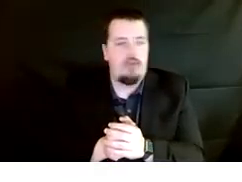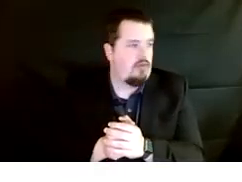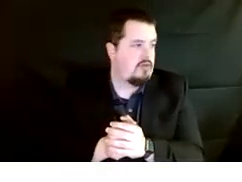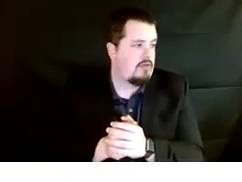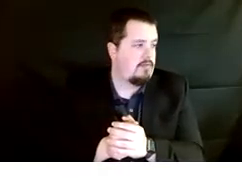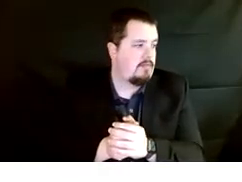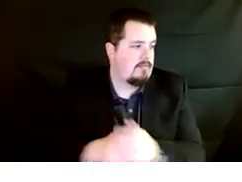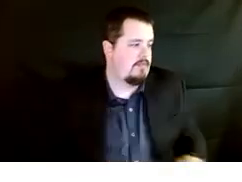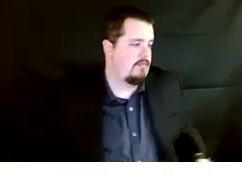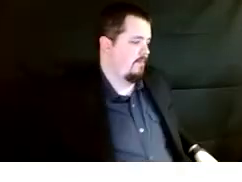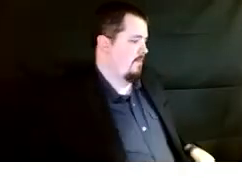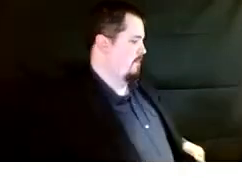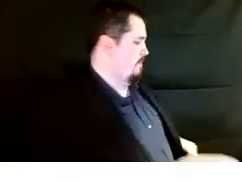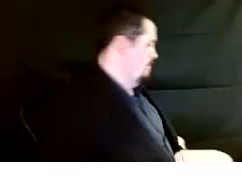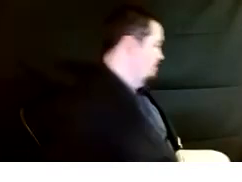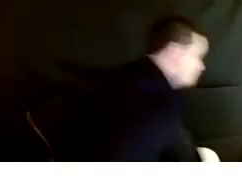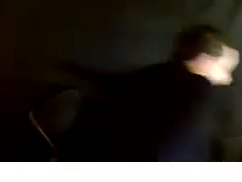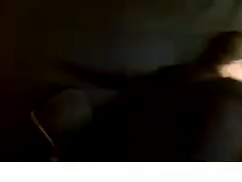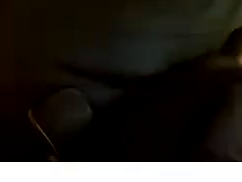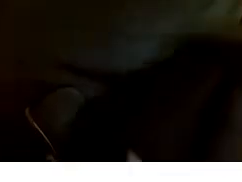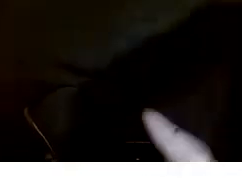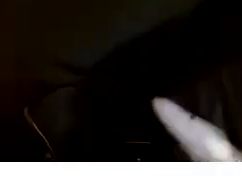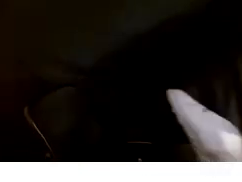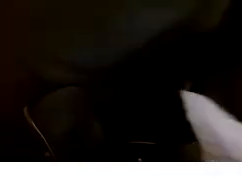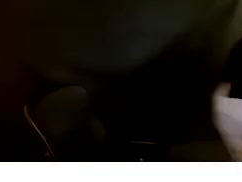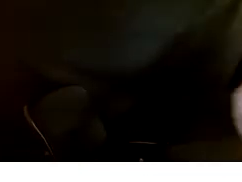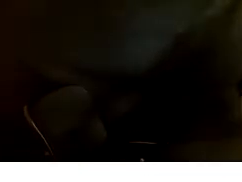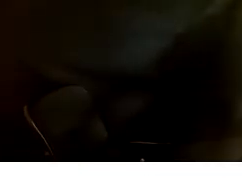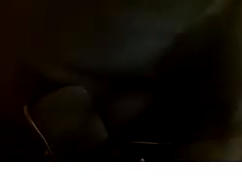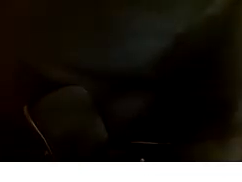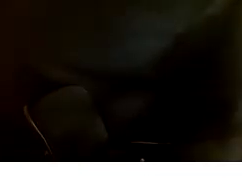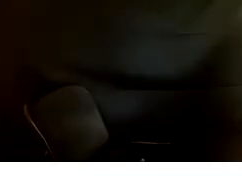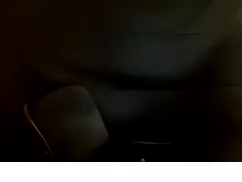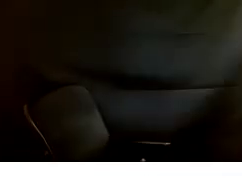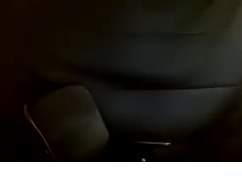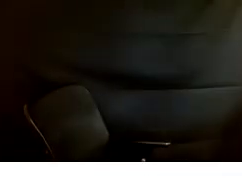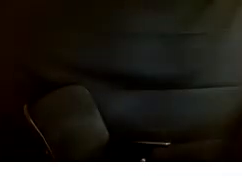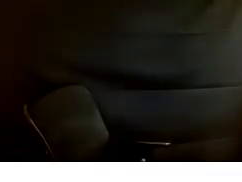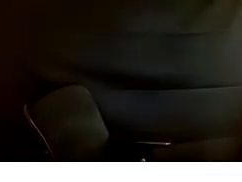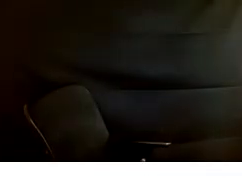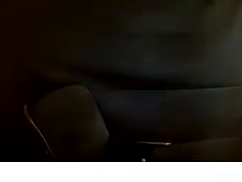there another slide for me? I'm uh drawing a blank Donna is there another slide for me or uh am I good?